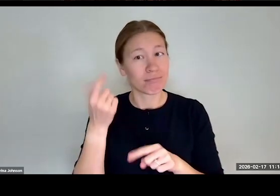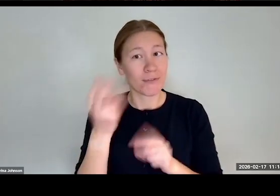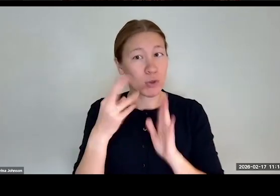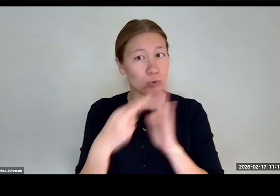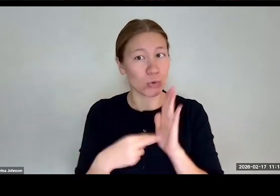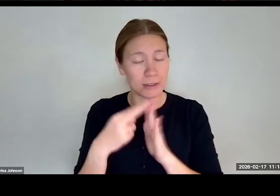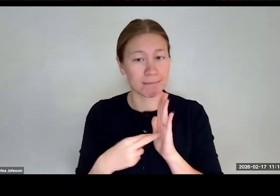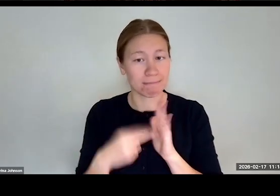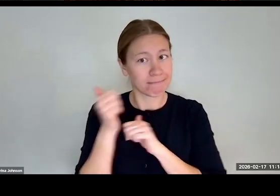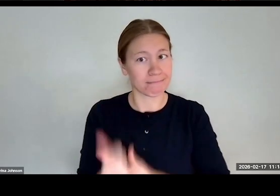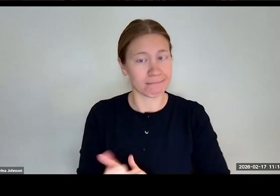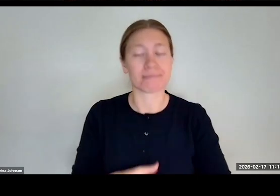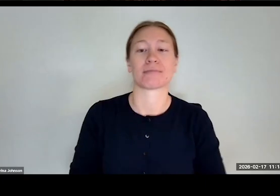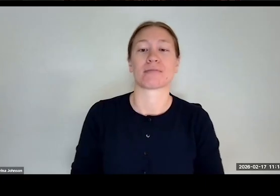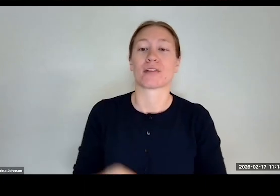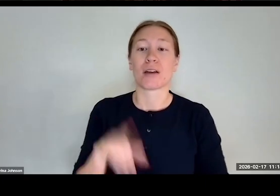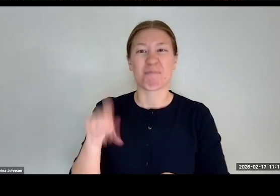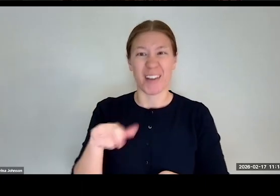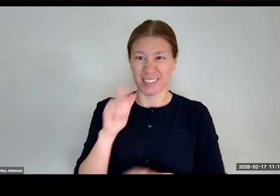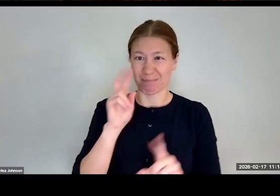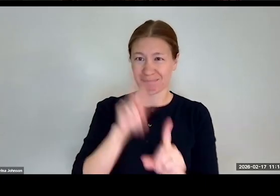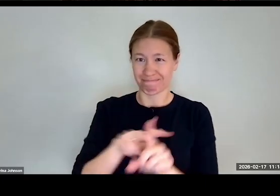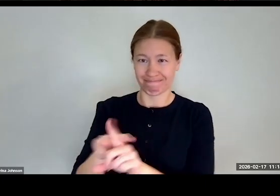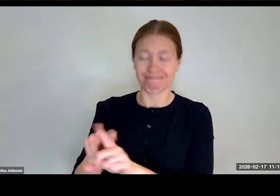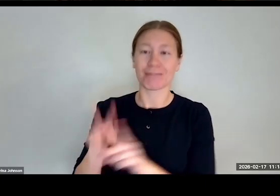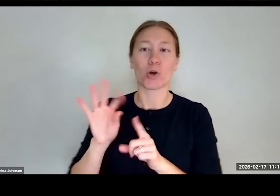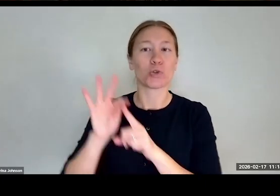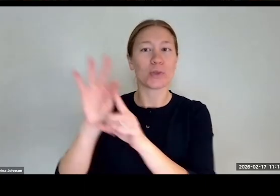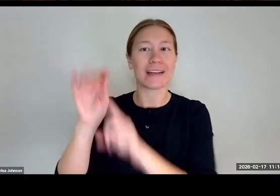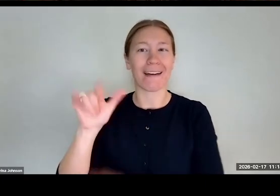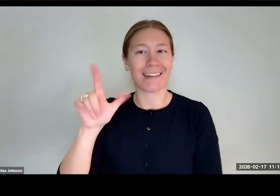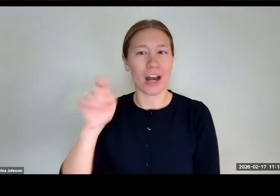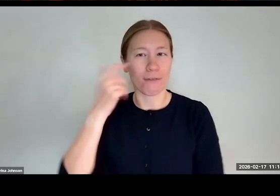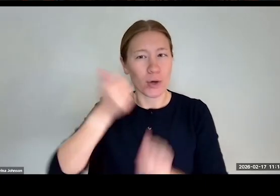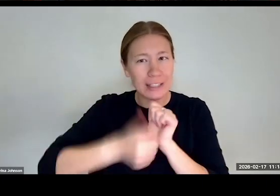to give every slide a unique title. So that means it either has to have distinctive text